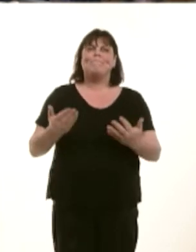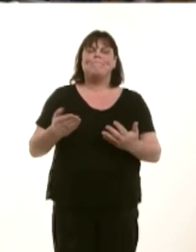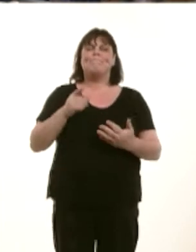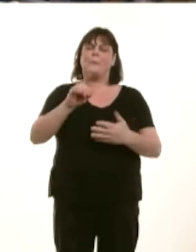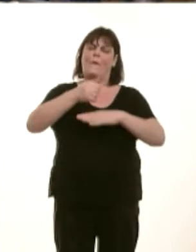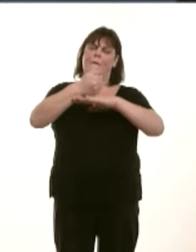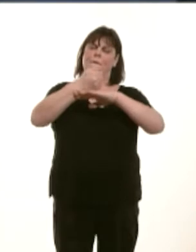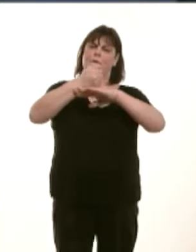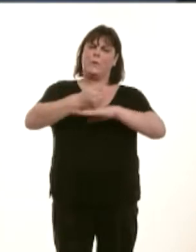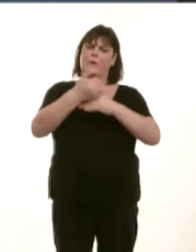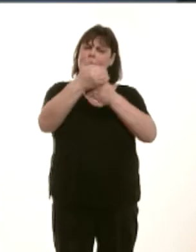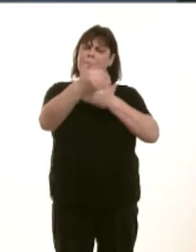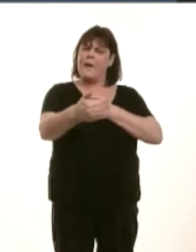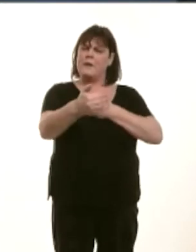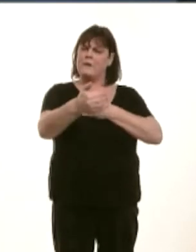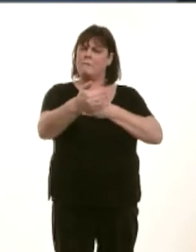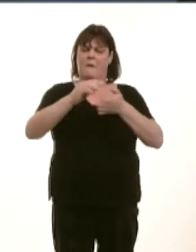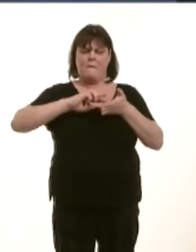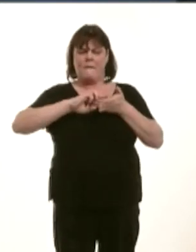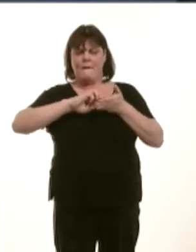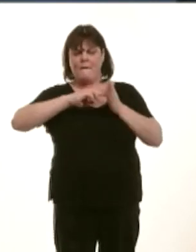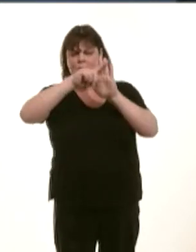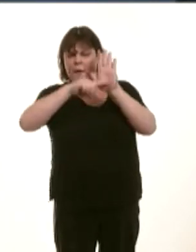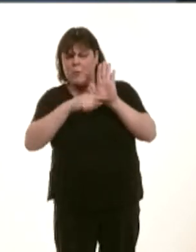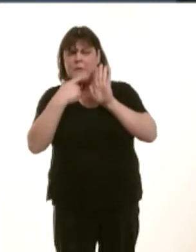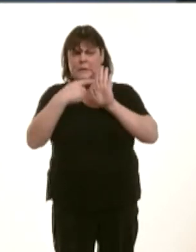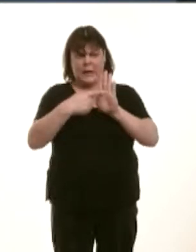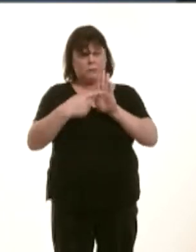phase that it would assist in that particular goal, and Iím still not clear from your answer